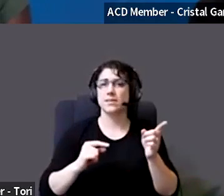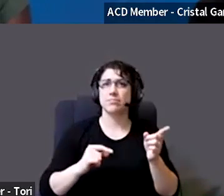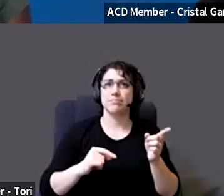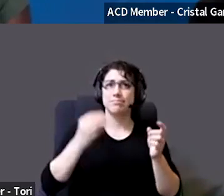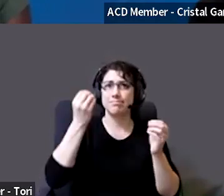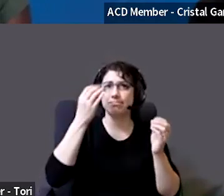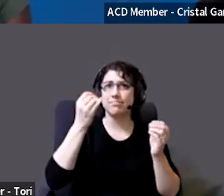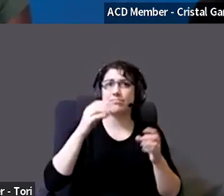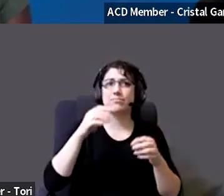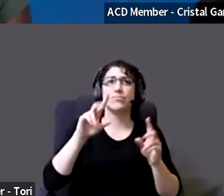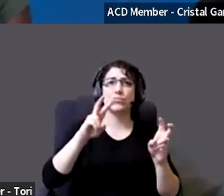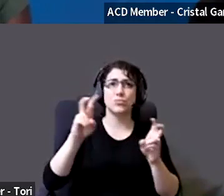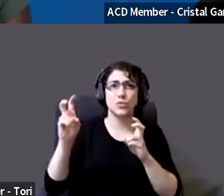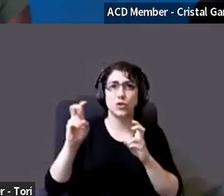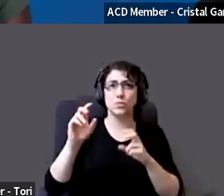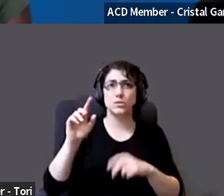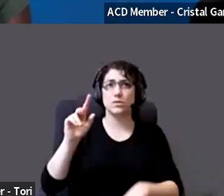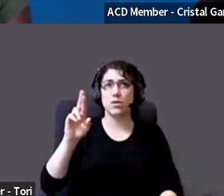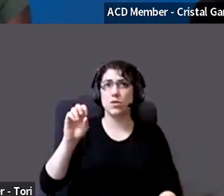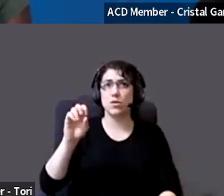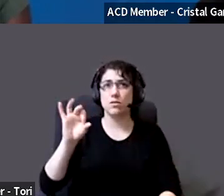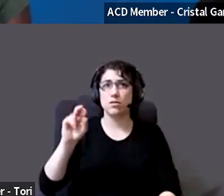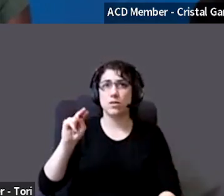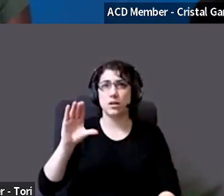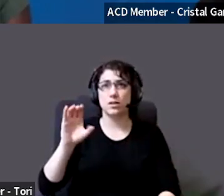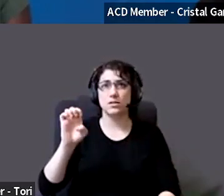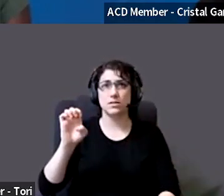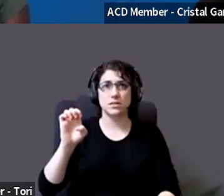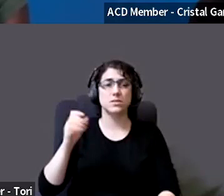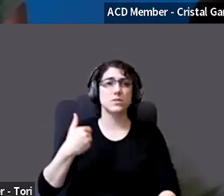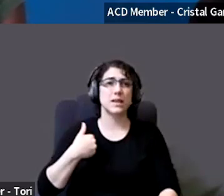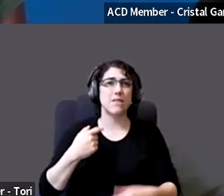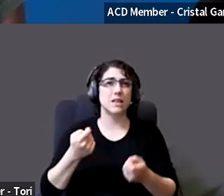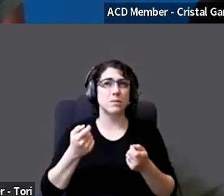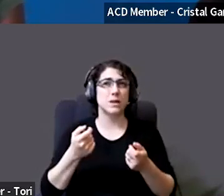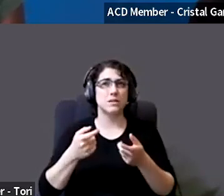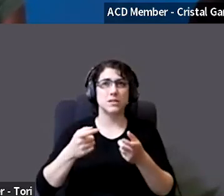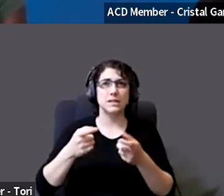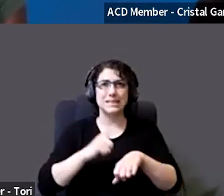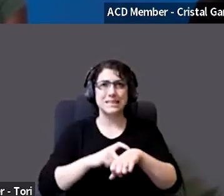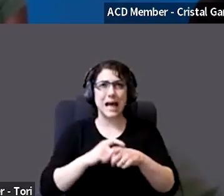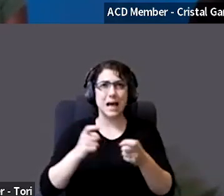because we do have now a little bit of leeway in being able to redraft it if there are significant issues